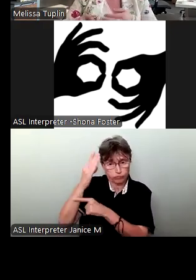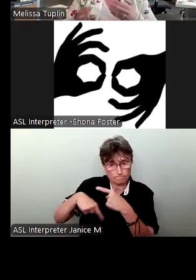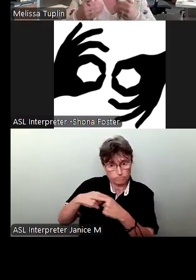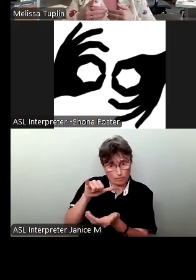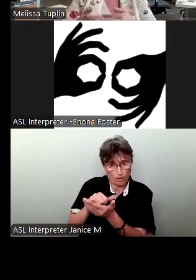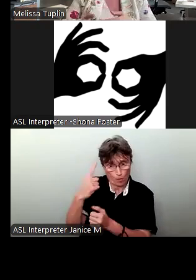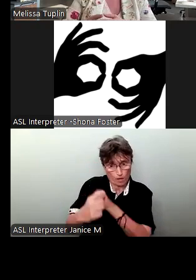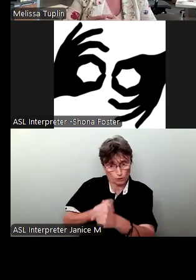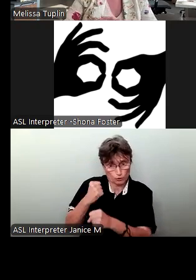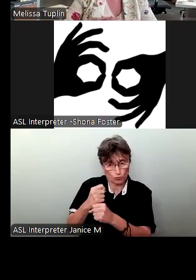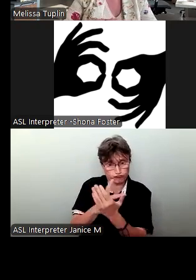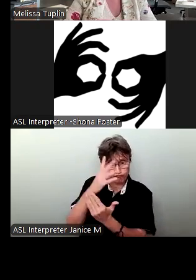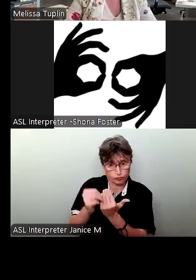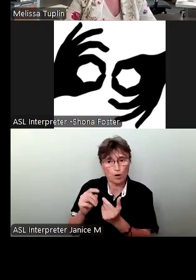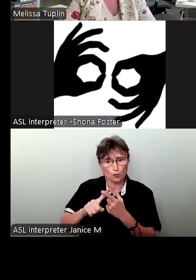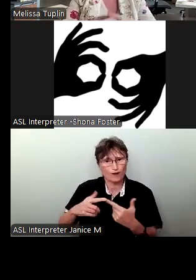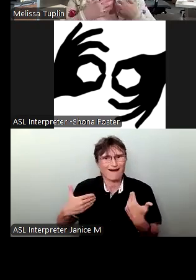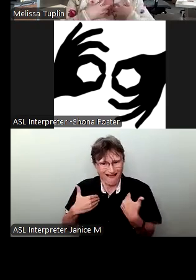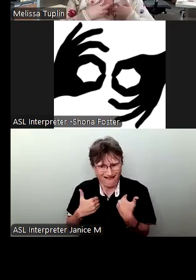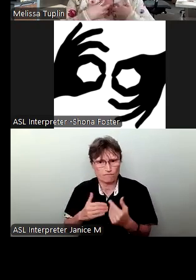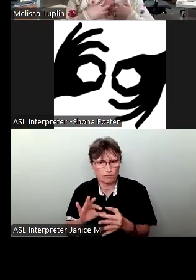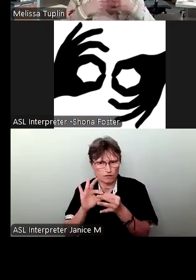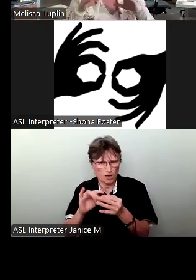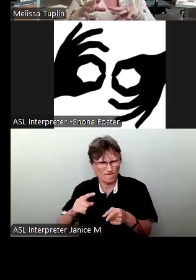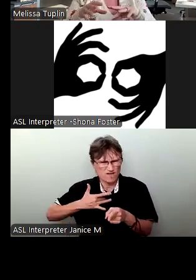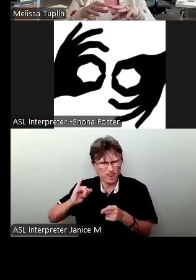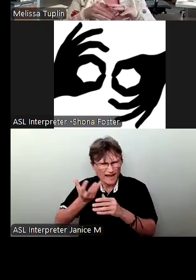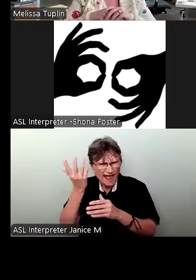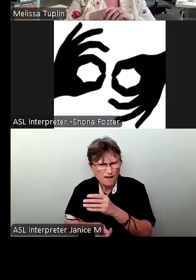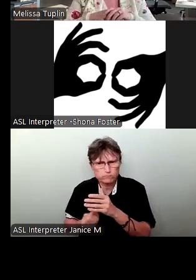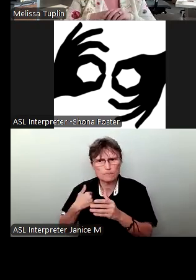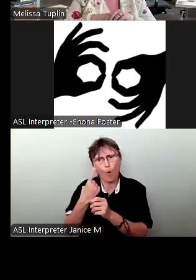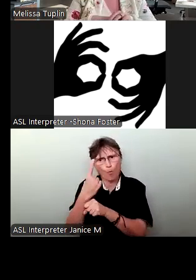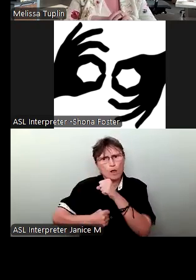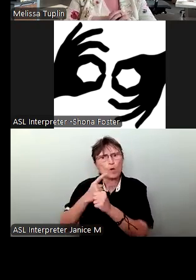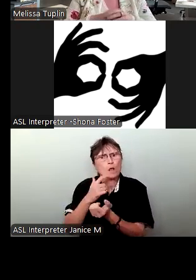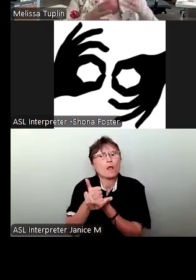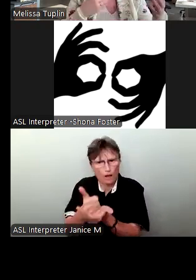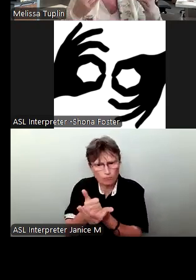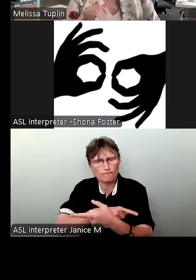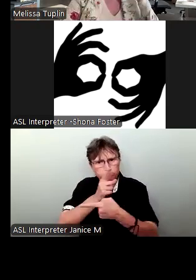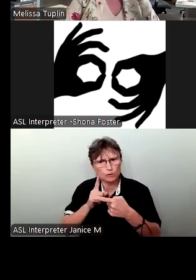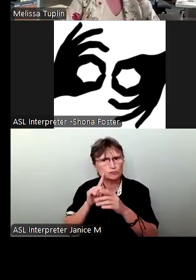and to begin to build a relationship between CADA and your organization, and then also to